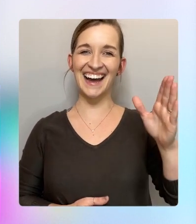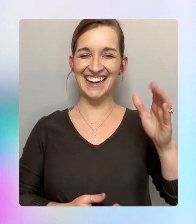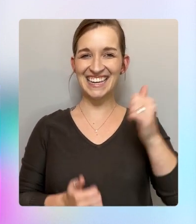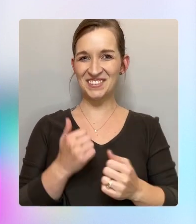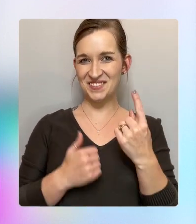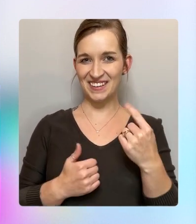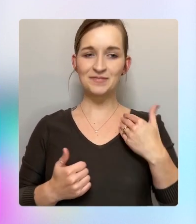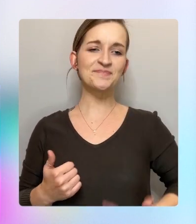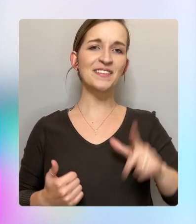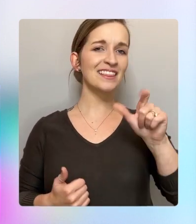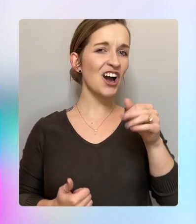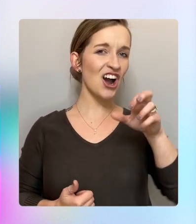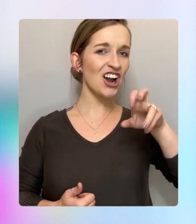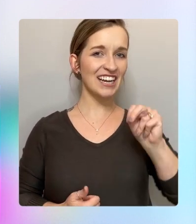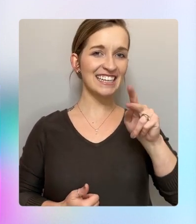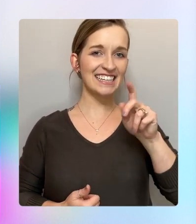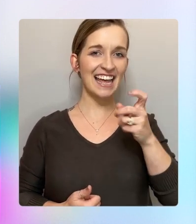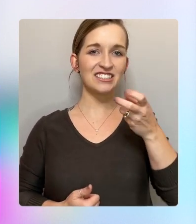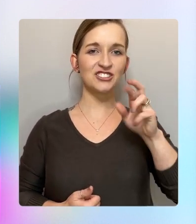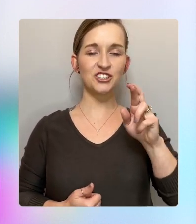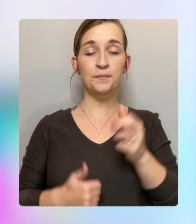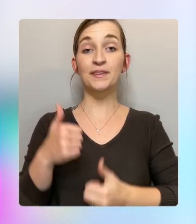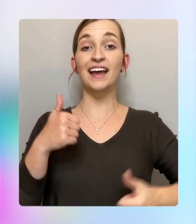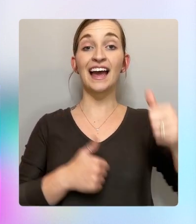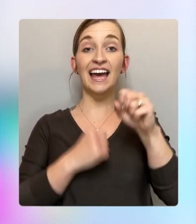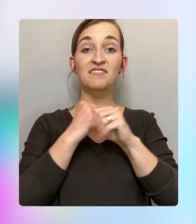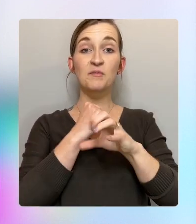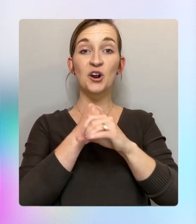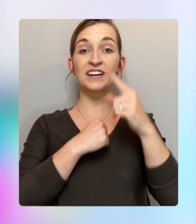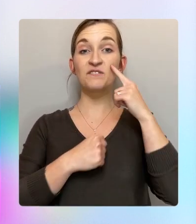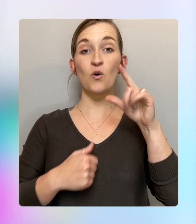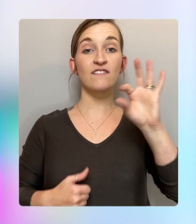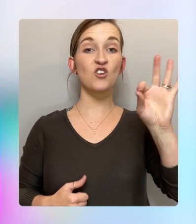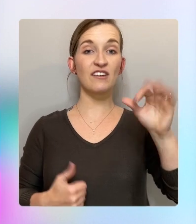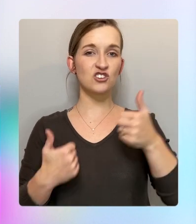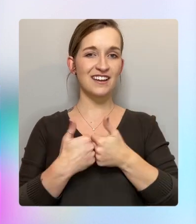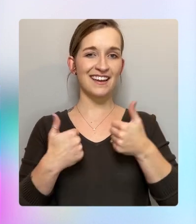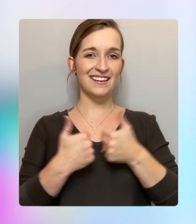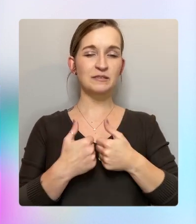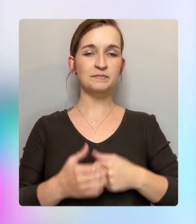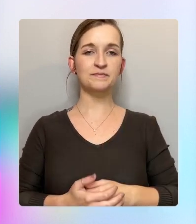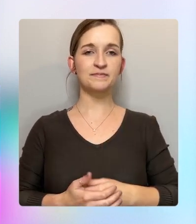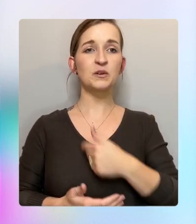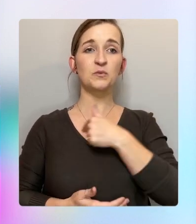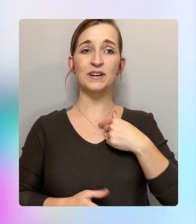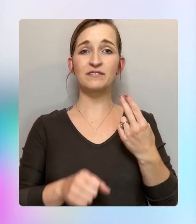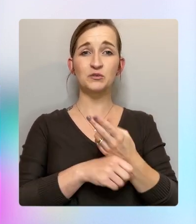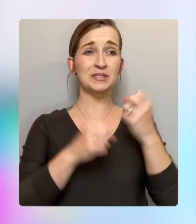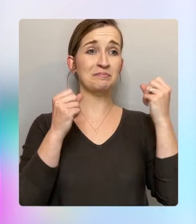head of marketing at ForeVR Games. We've leveraged many of the tools Caitlin just spoke about to drive installs and engagement